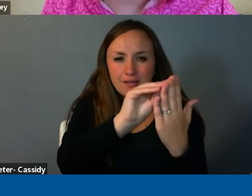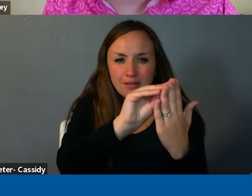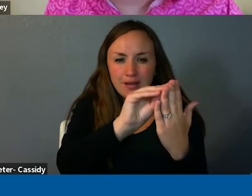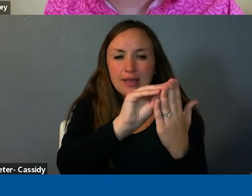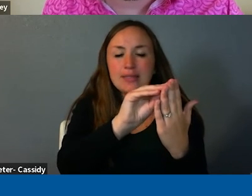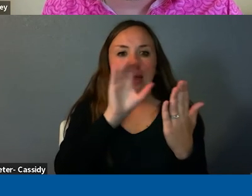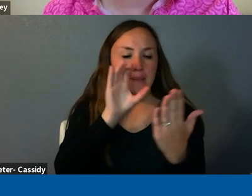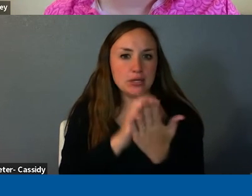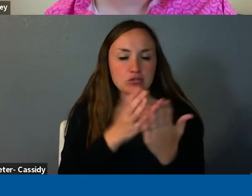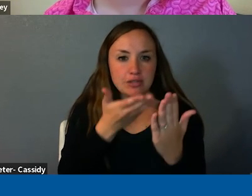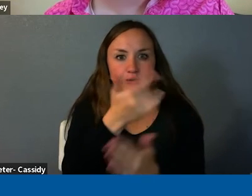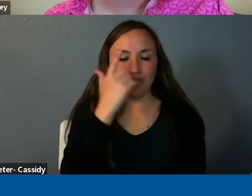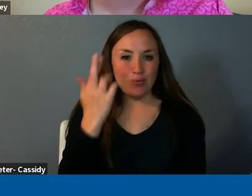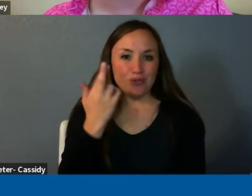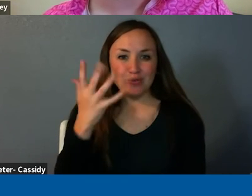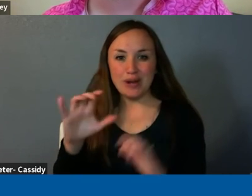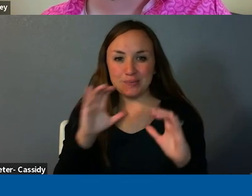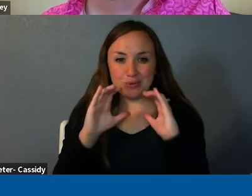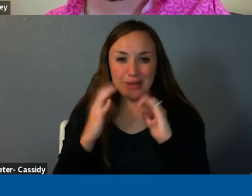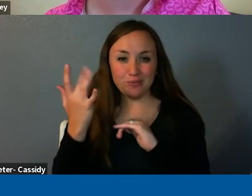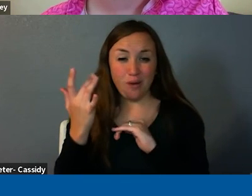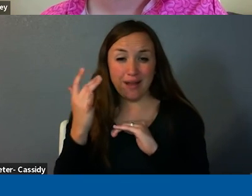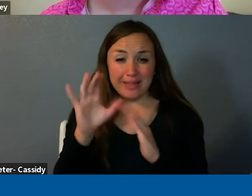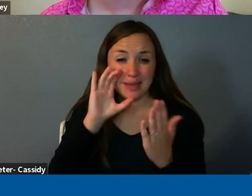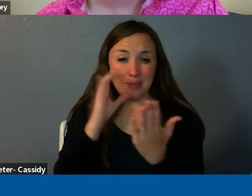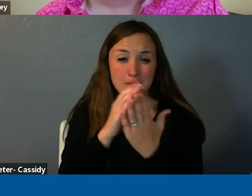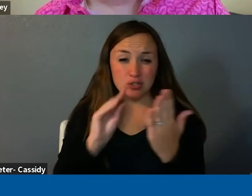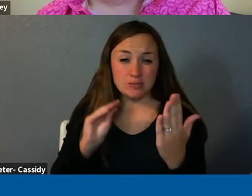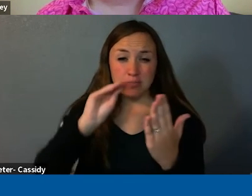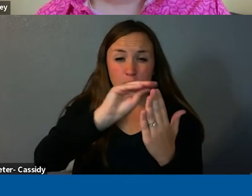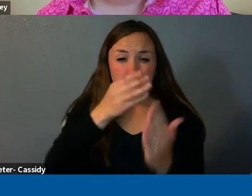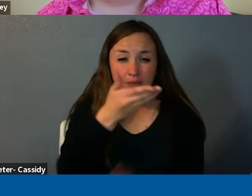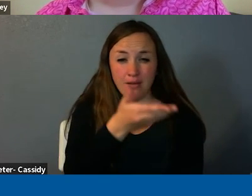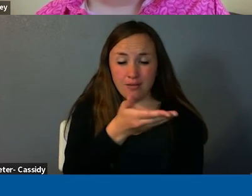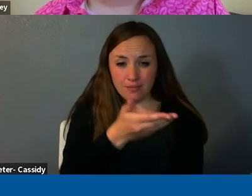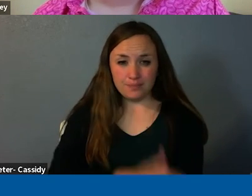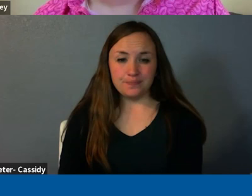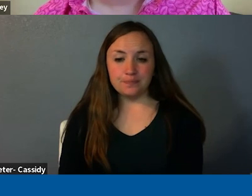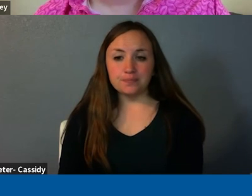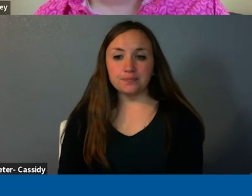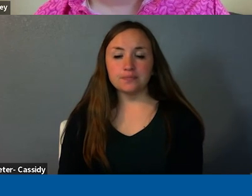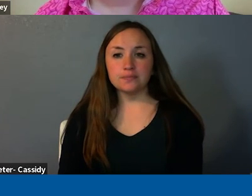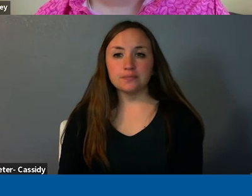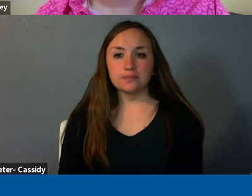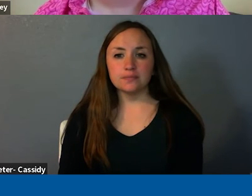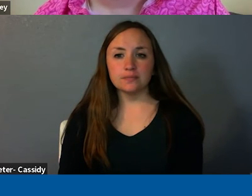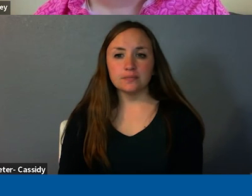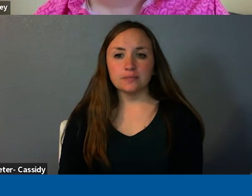for a reason and you wanna communicate why that image has been placed. And, you know, there are kind of opinions here